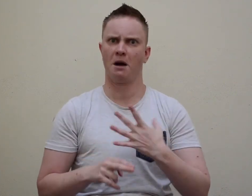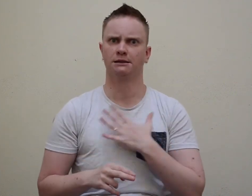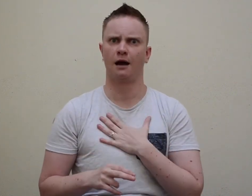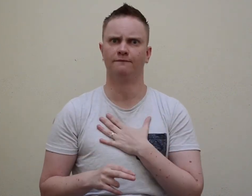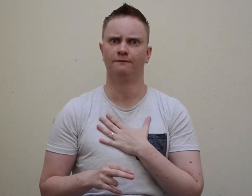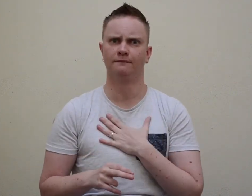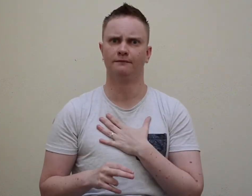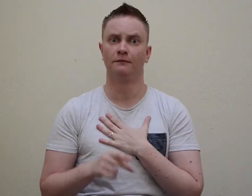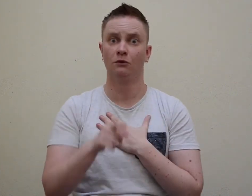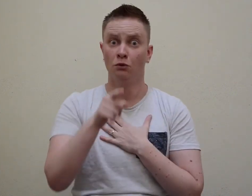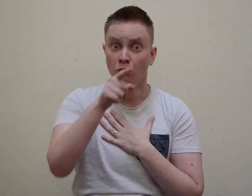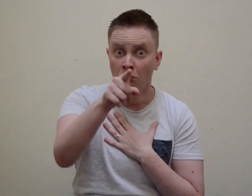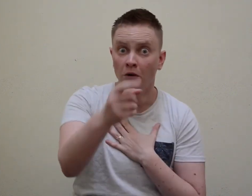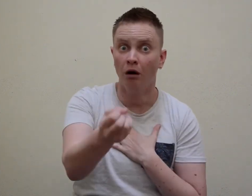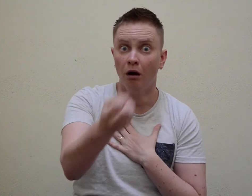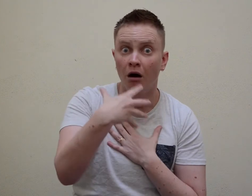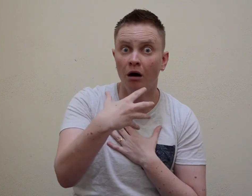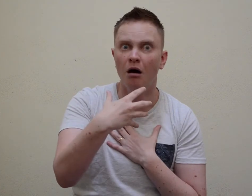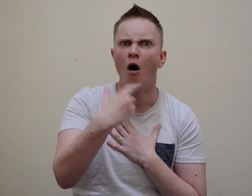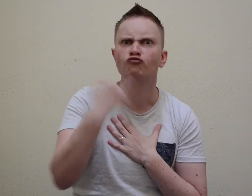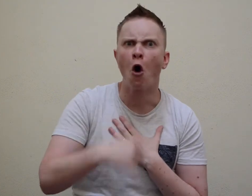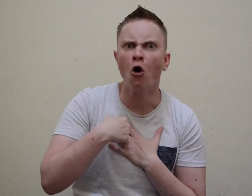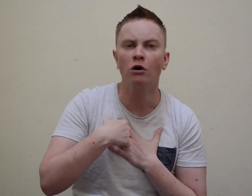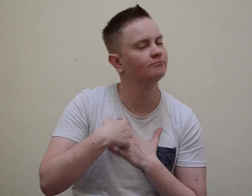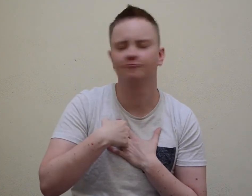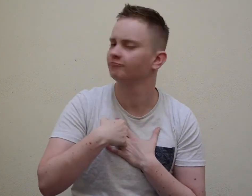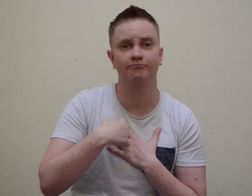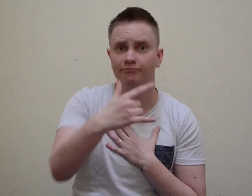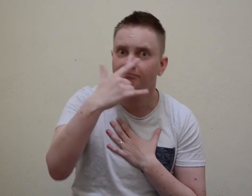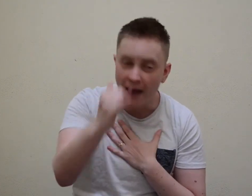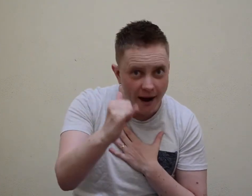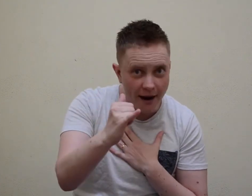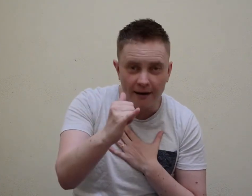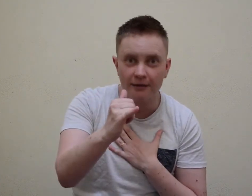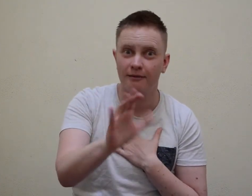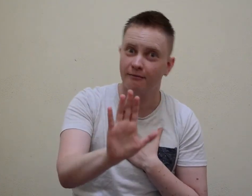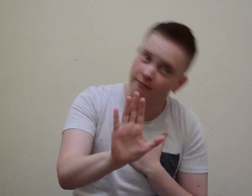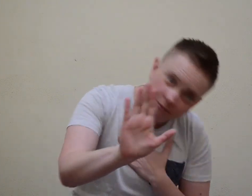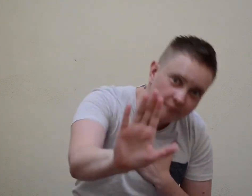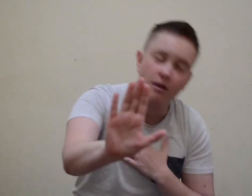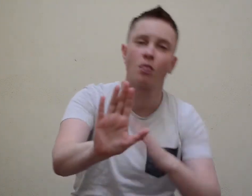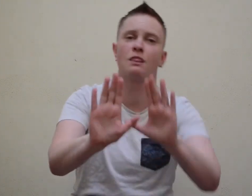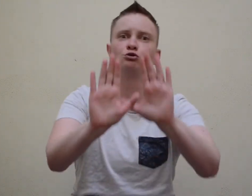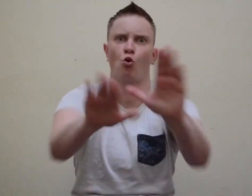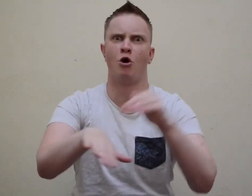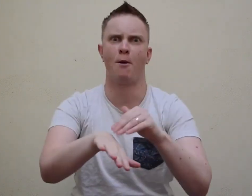to label myself, identify. You can't tell me that I'm wrong. And that's your problem.